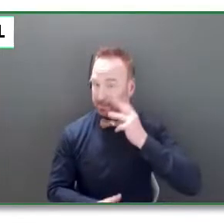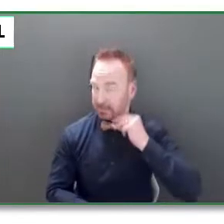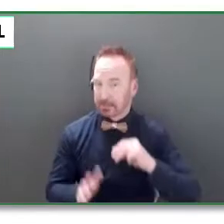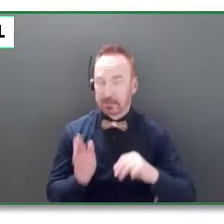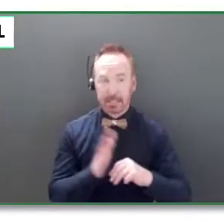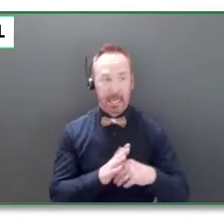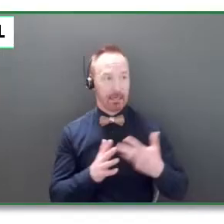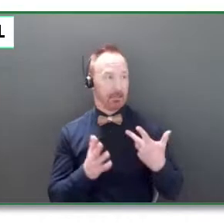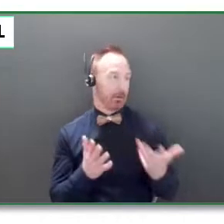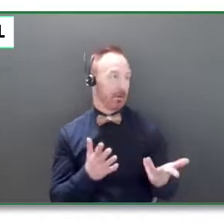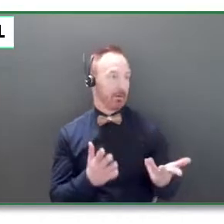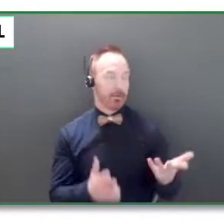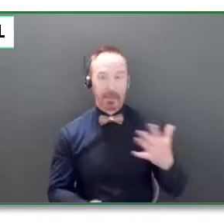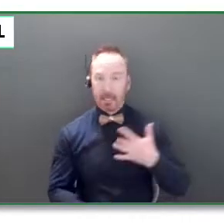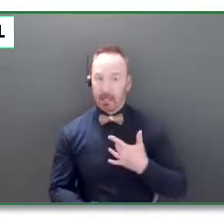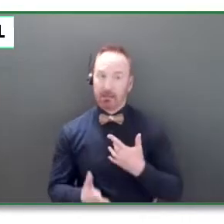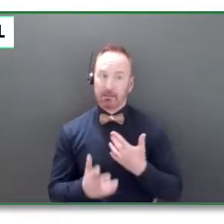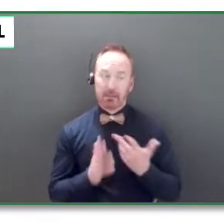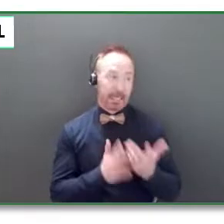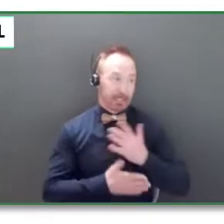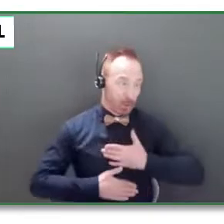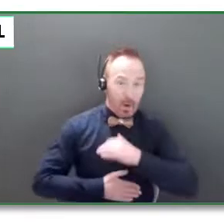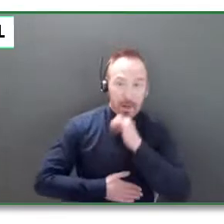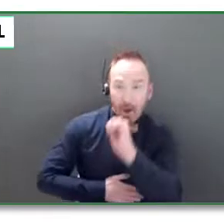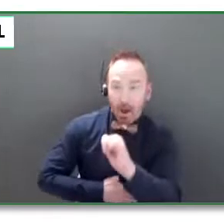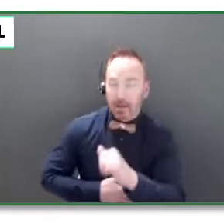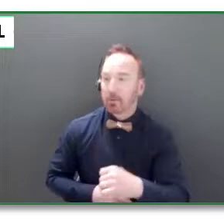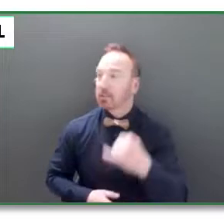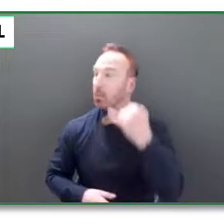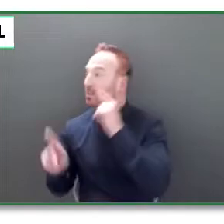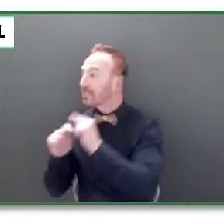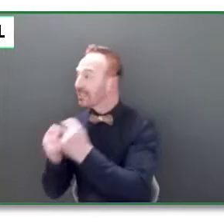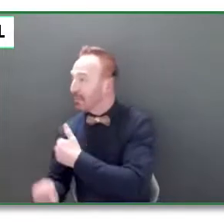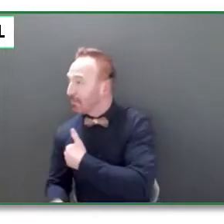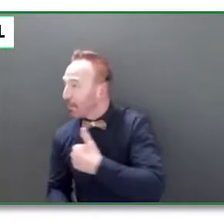impairment, the sound of moving water or the changing smells of the landscape are